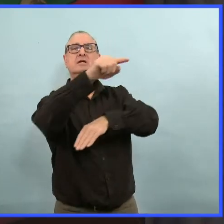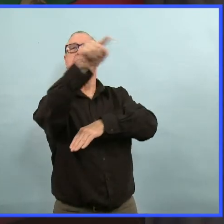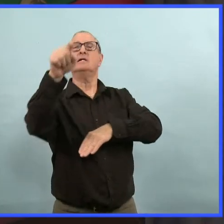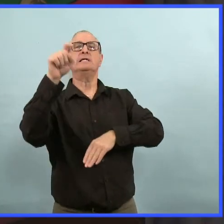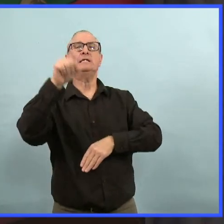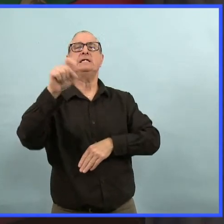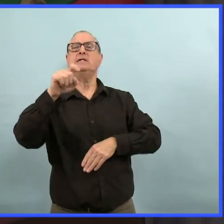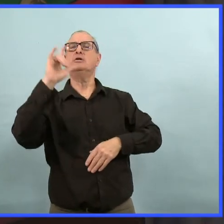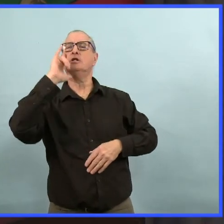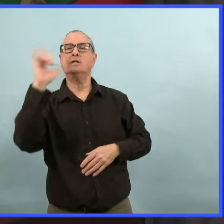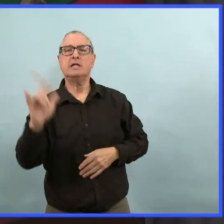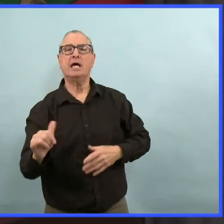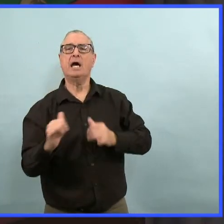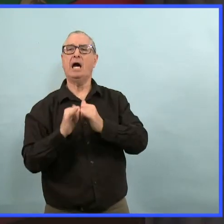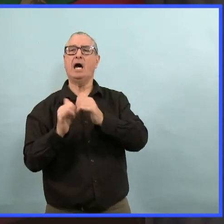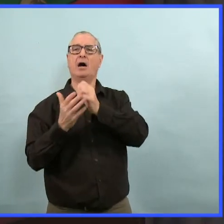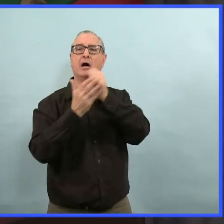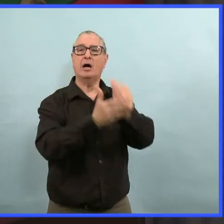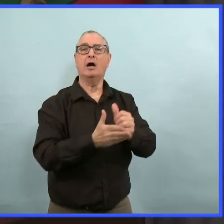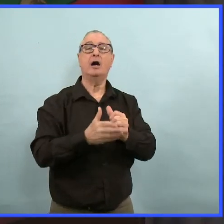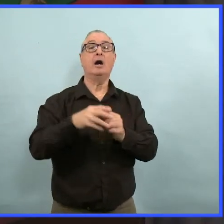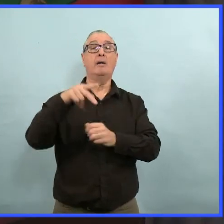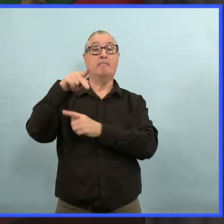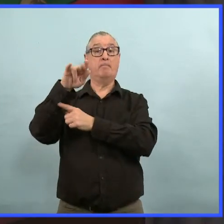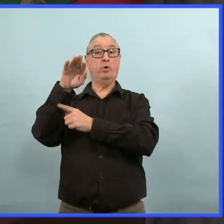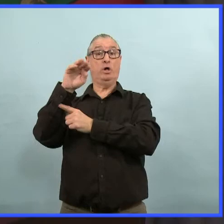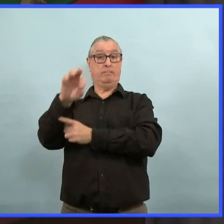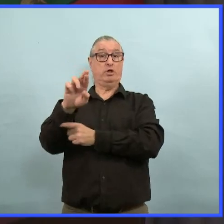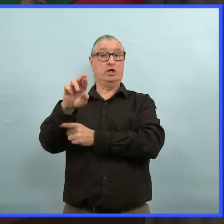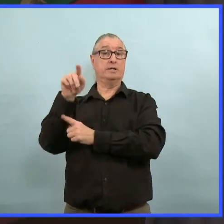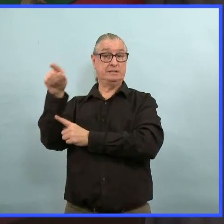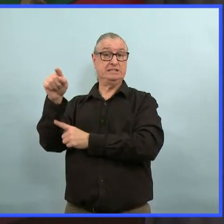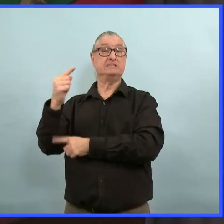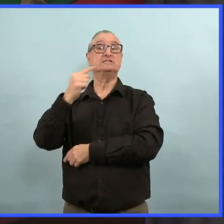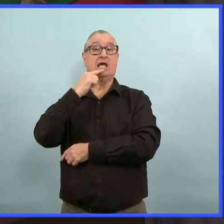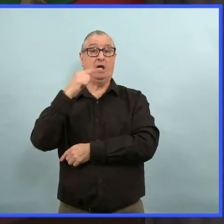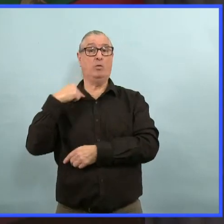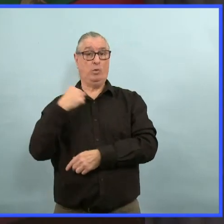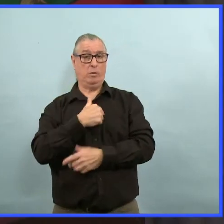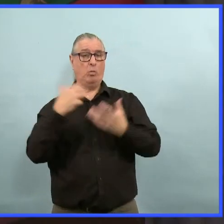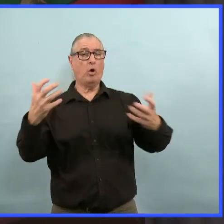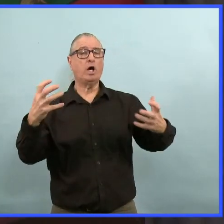we're we're very much a government that wants to listen and we want to work collaboratively with